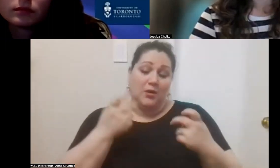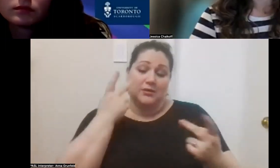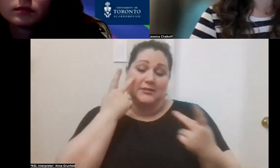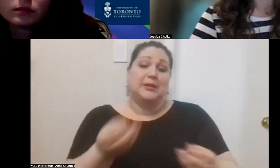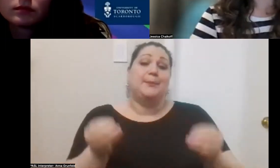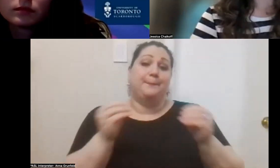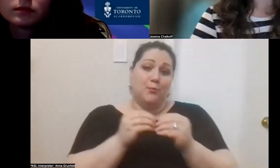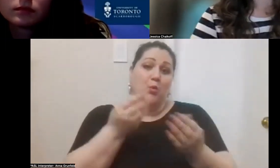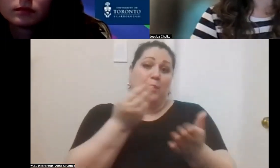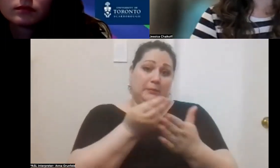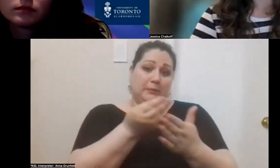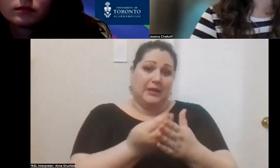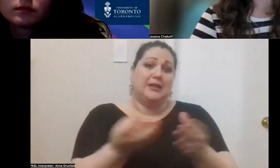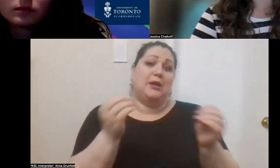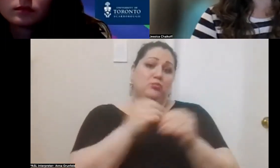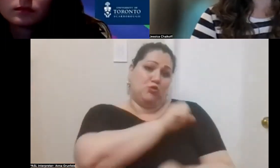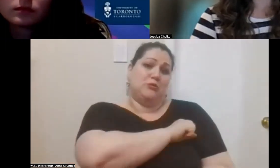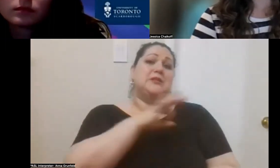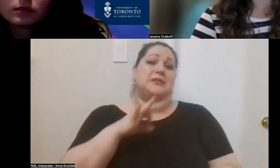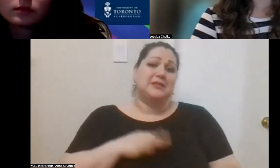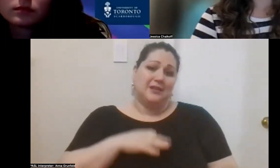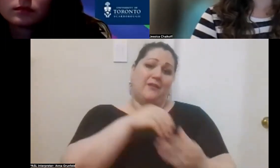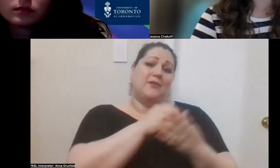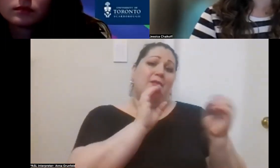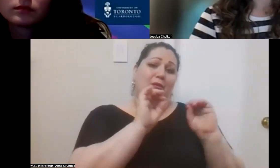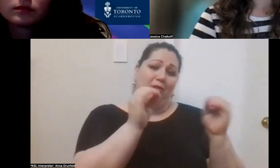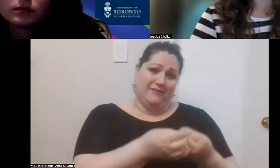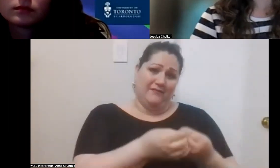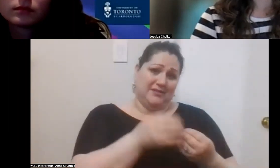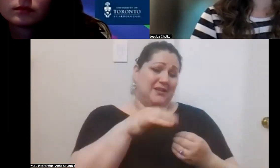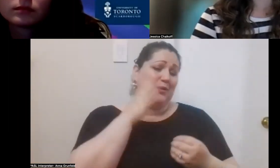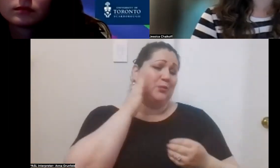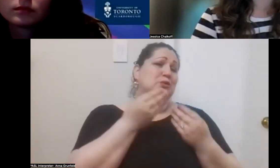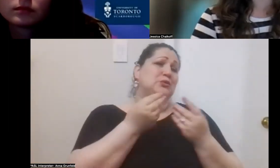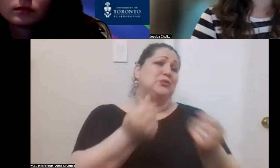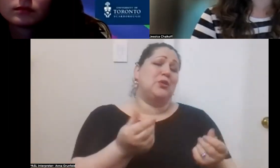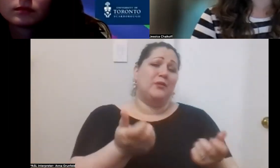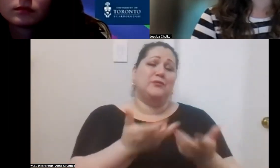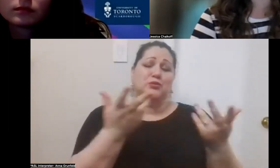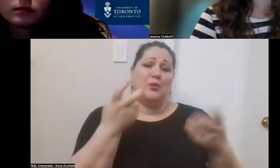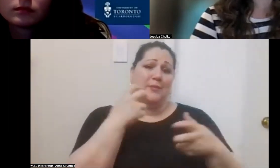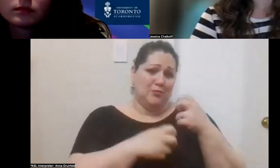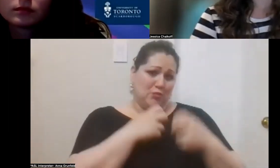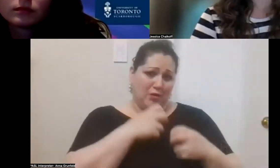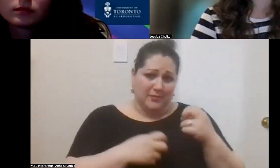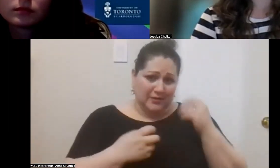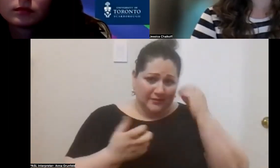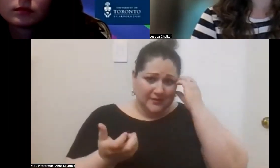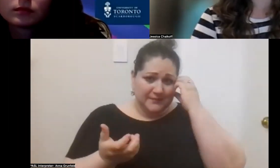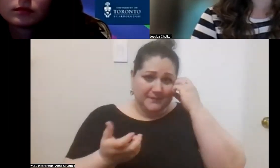because that would solve so many problems. And so I assume disability is really frustrating to see